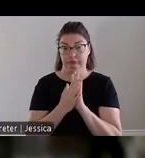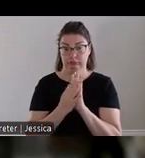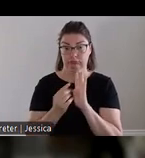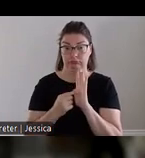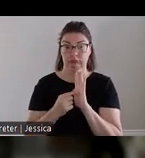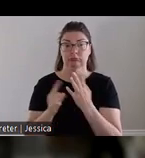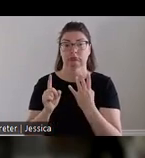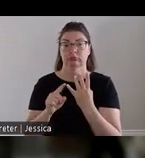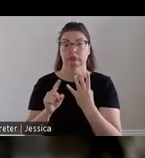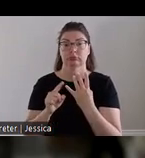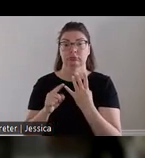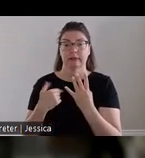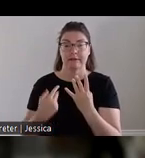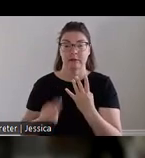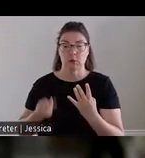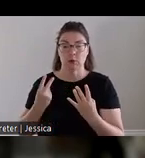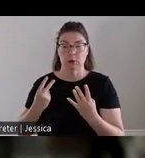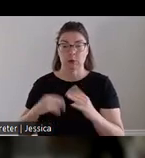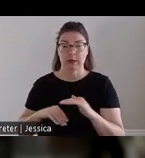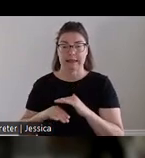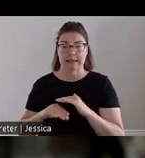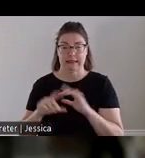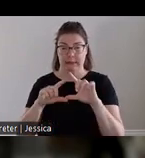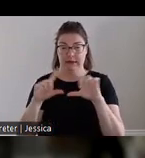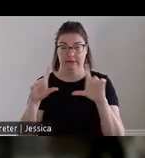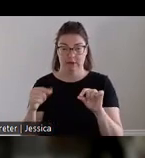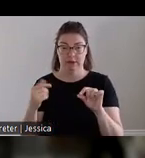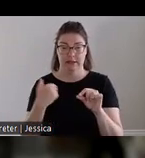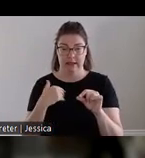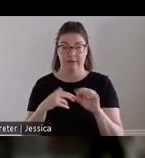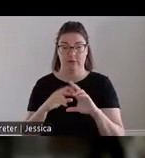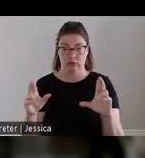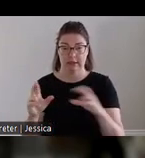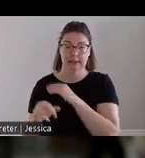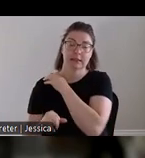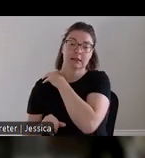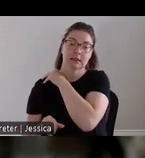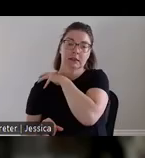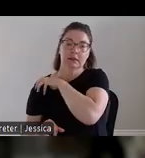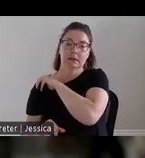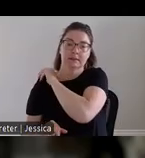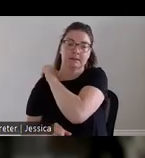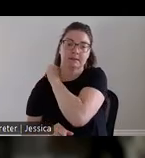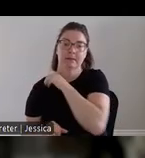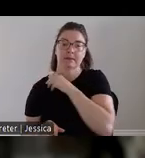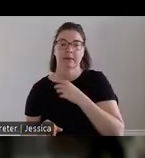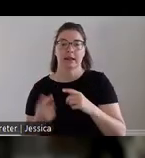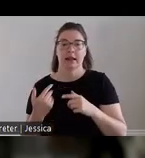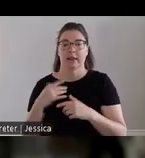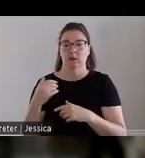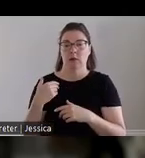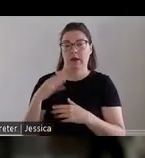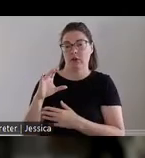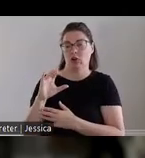two accessibility fields in MARC records and we've got a crosswalk that attempts to share